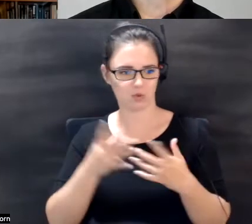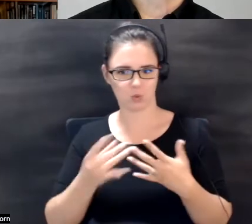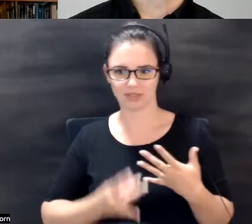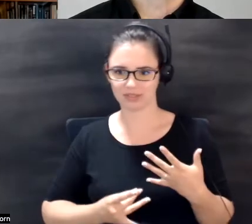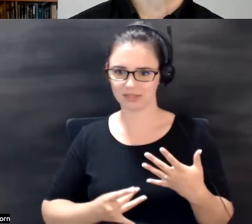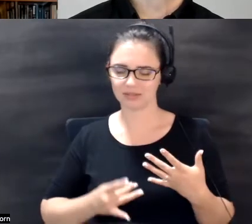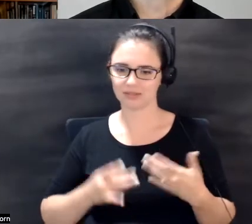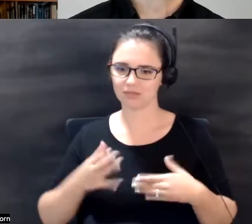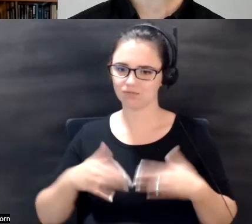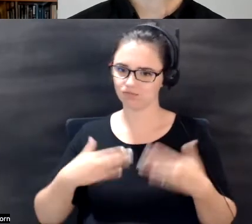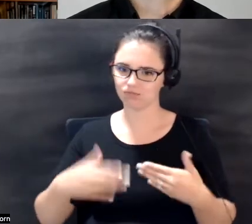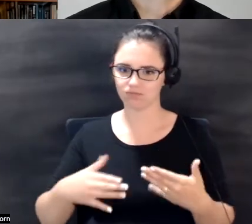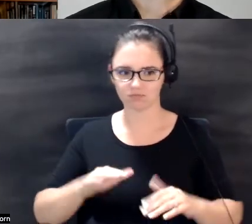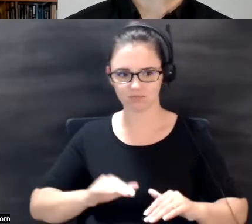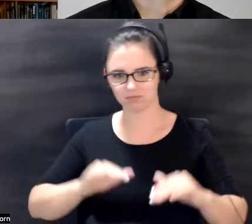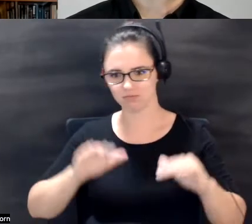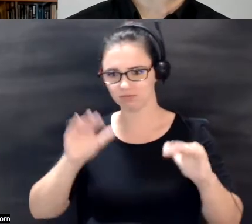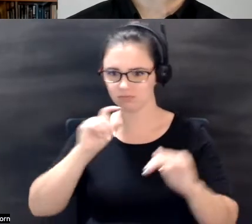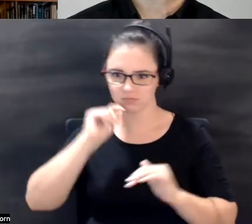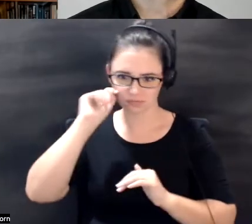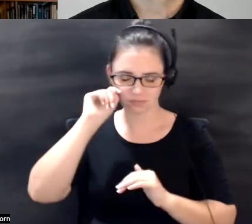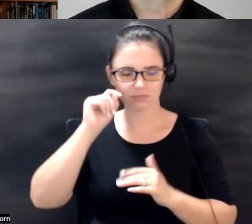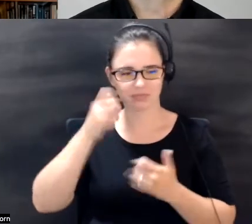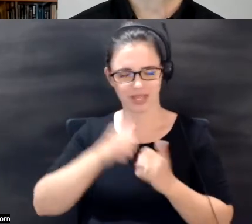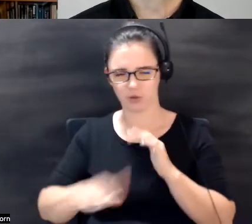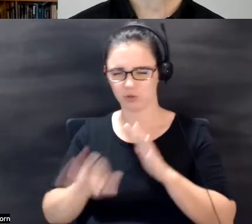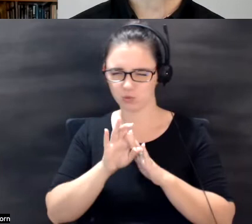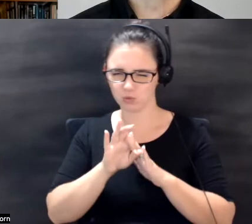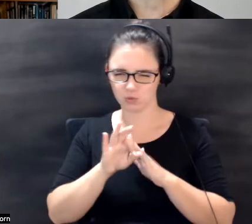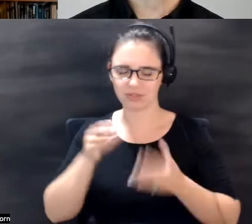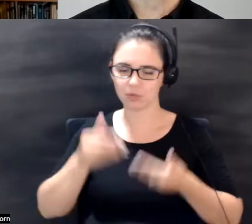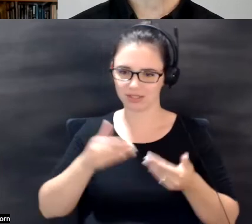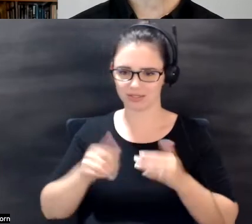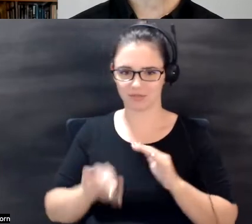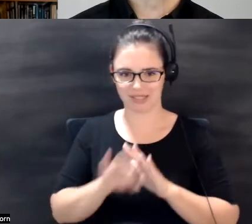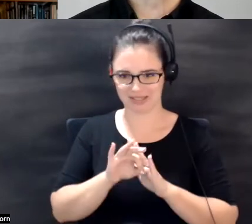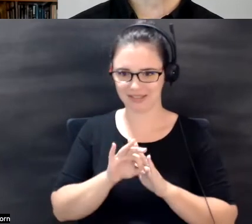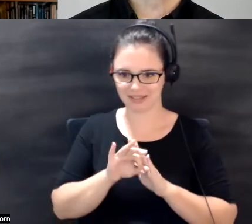And how how you choose, and the process of choosing is also really important.